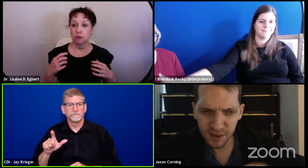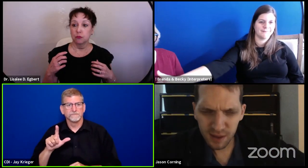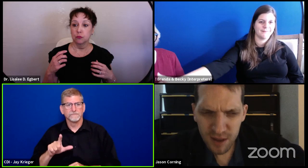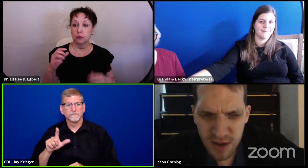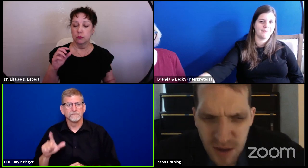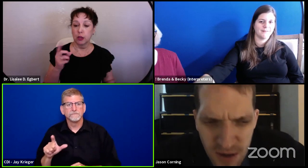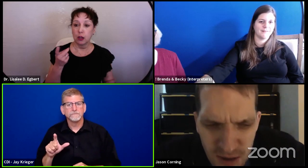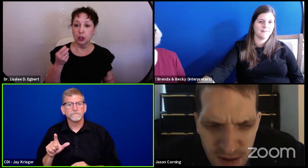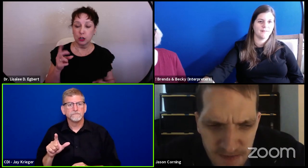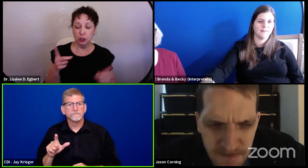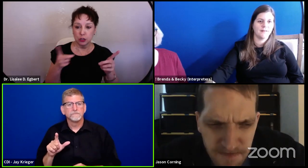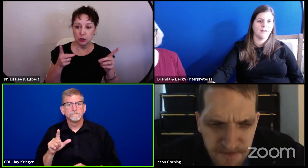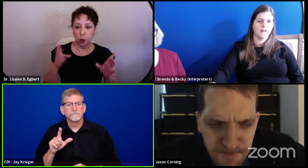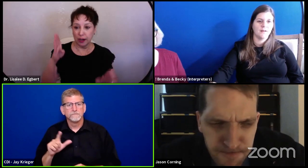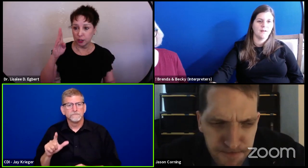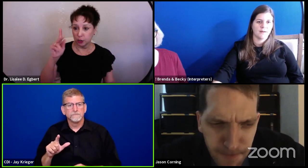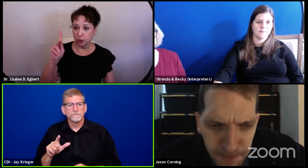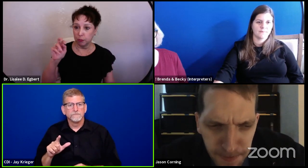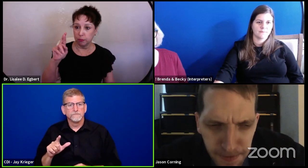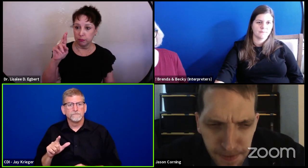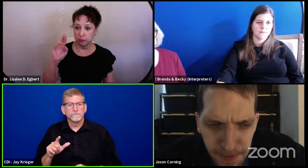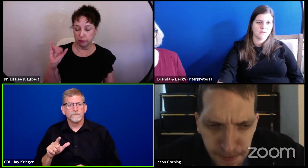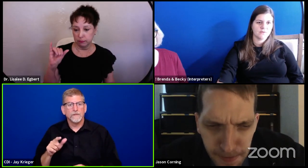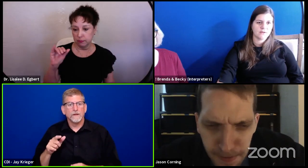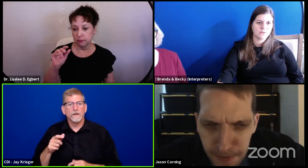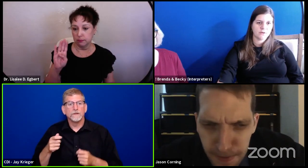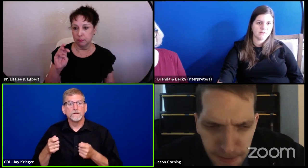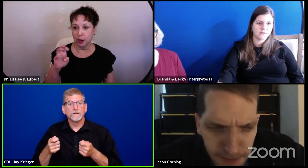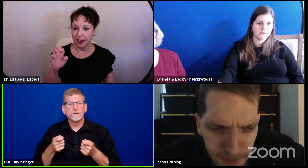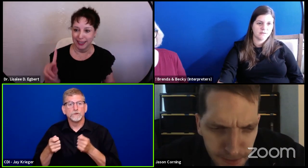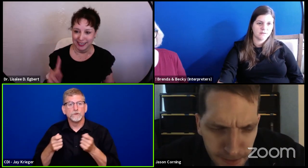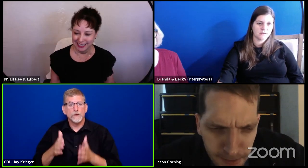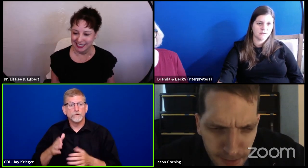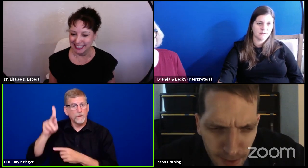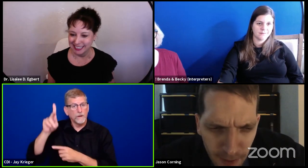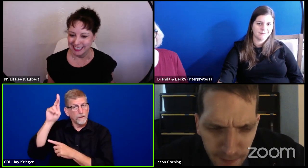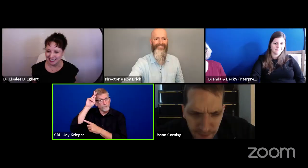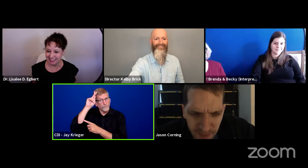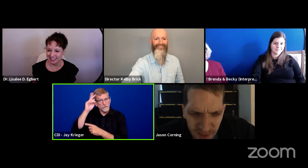Director Brick?